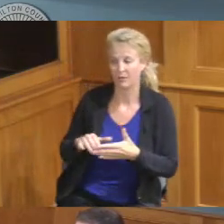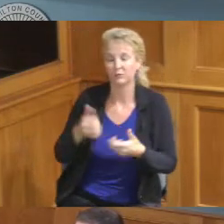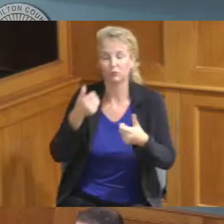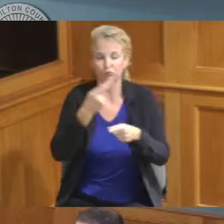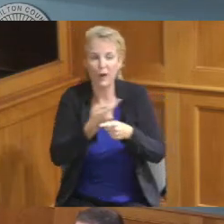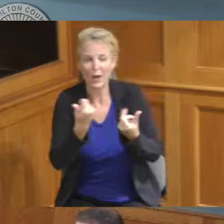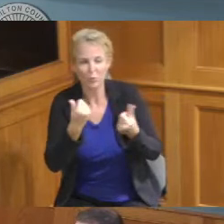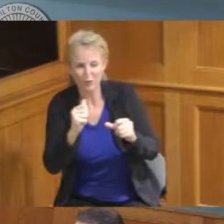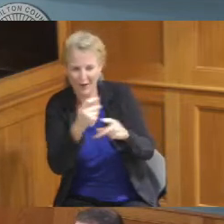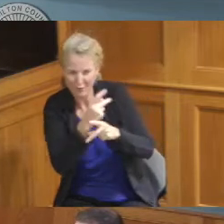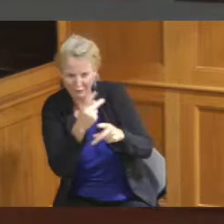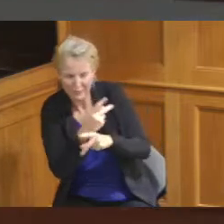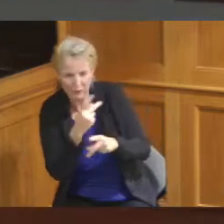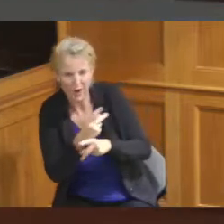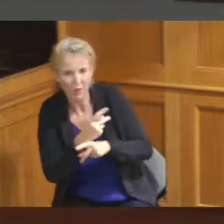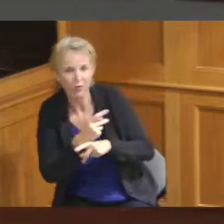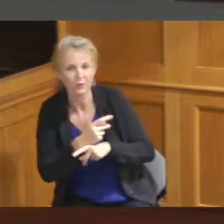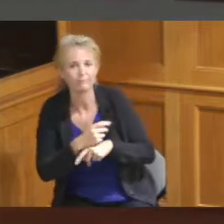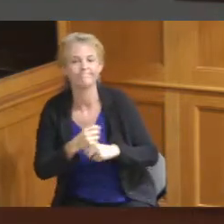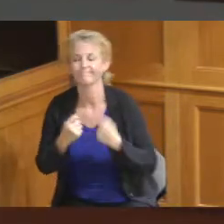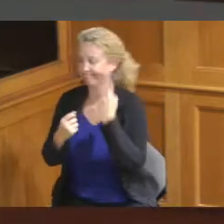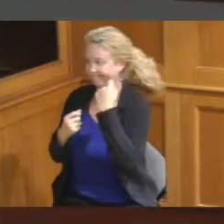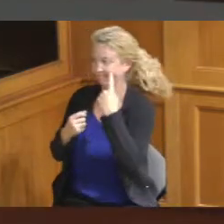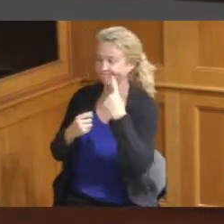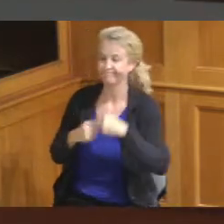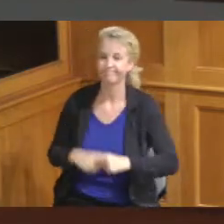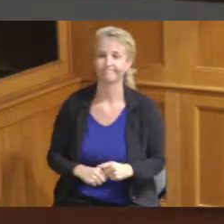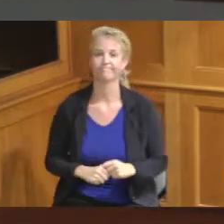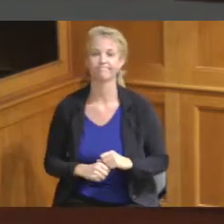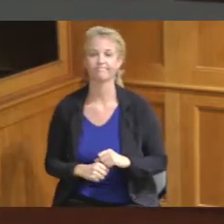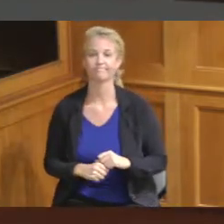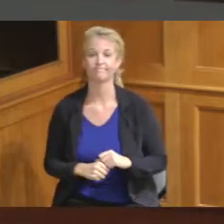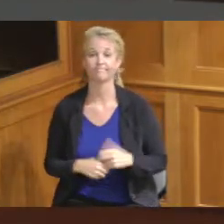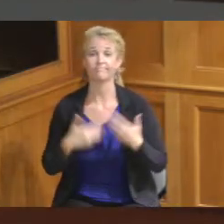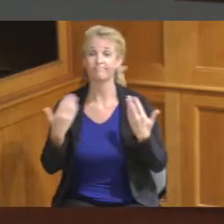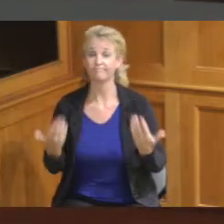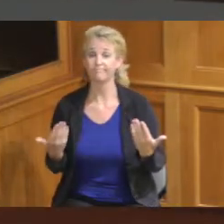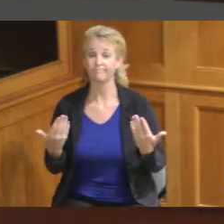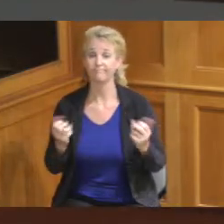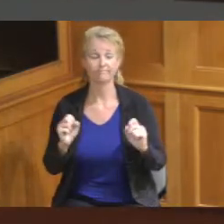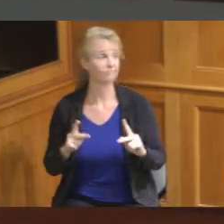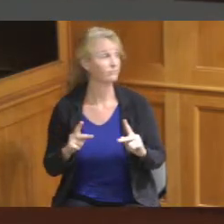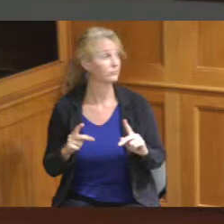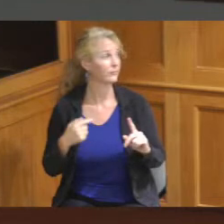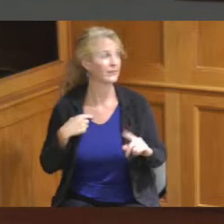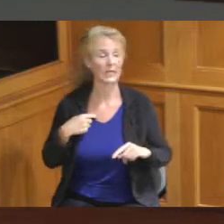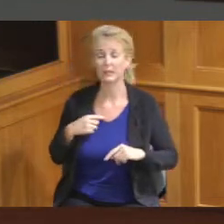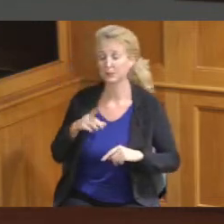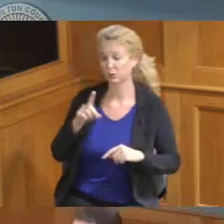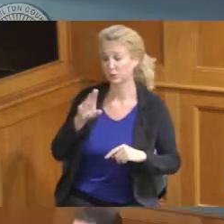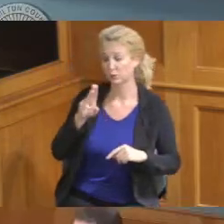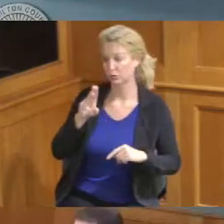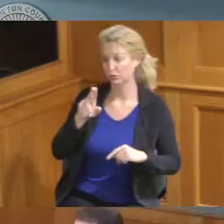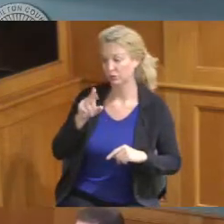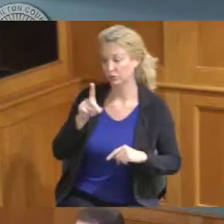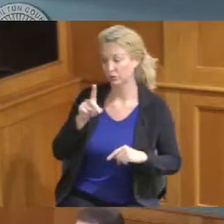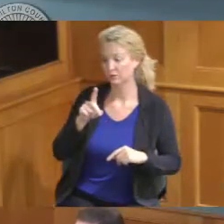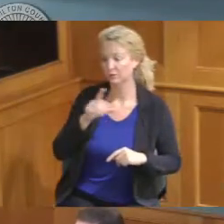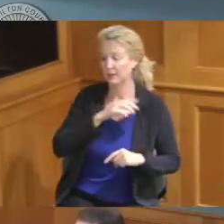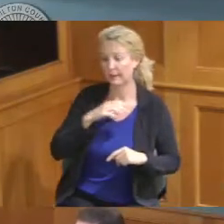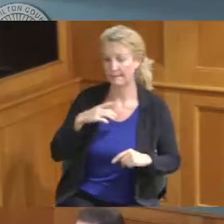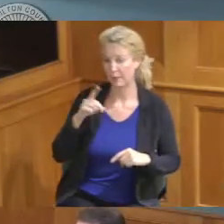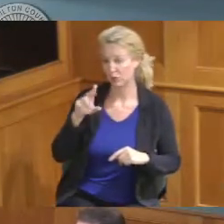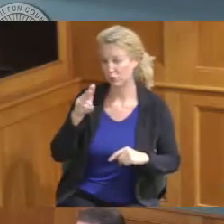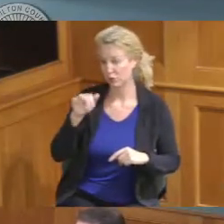as well right now as we move forward gotcha okay can I make a comment about Commission I remember